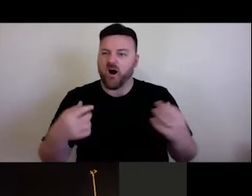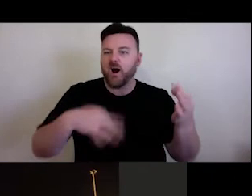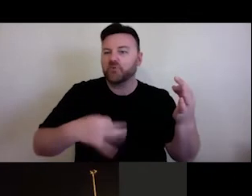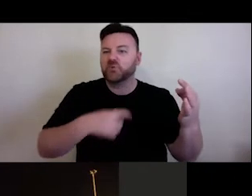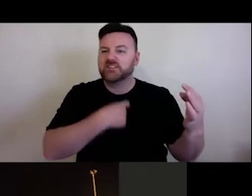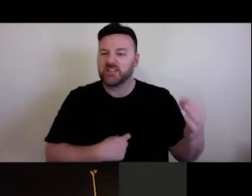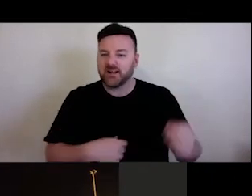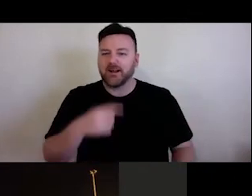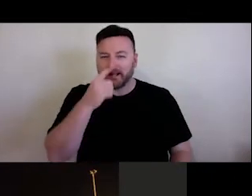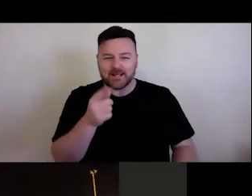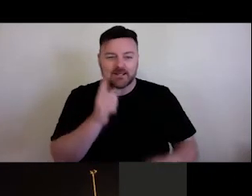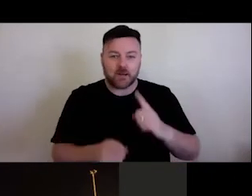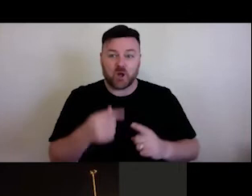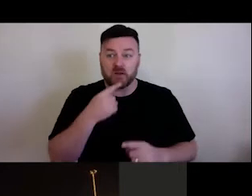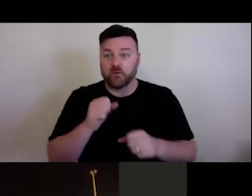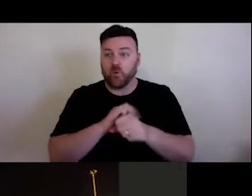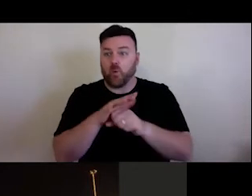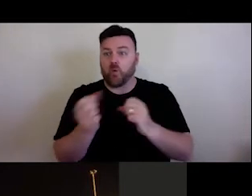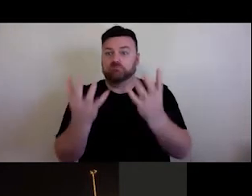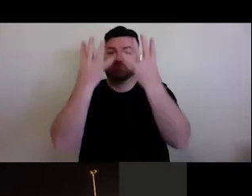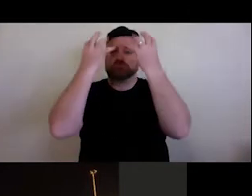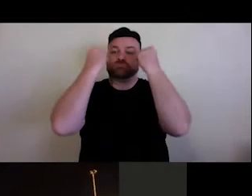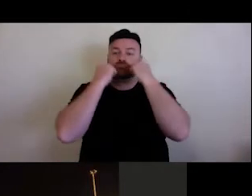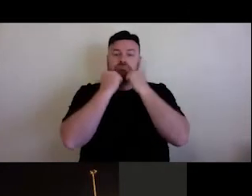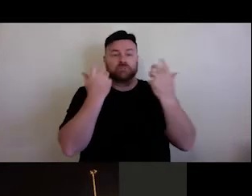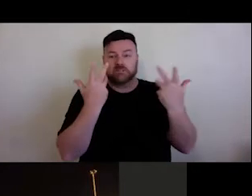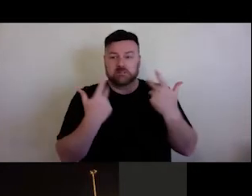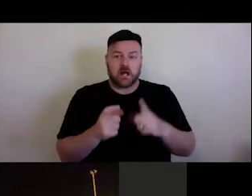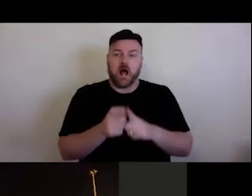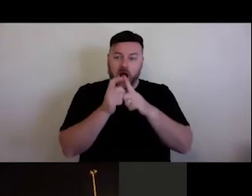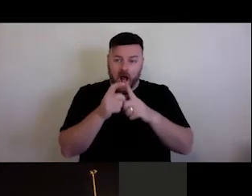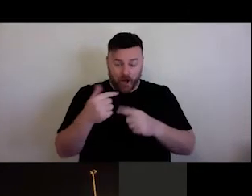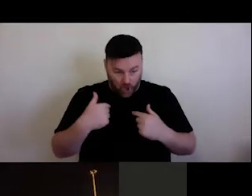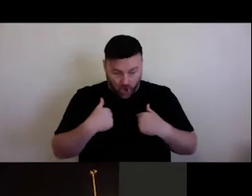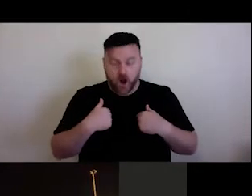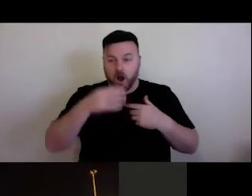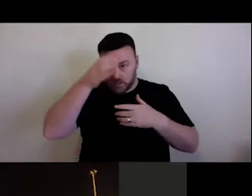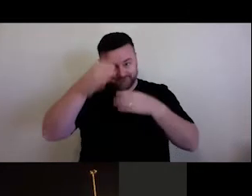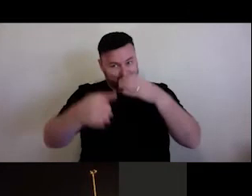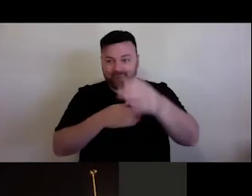overwhelming at times through COVID and what's going on at the moment and I totally see you and understand that, you know, arts people are so